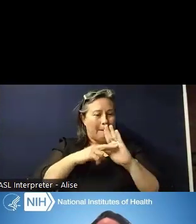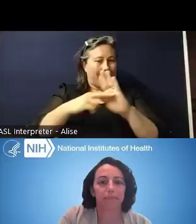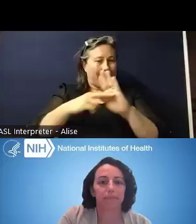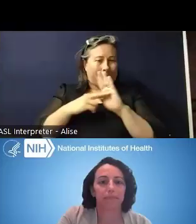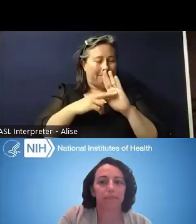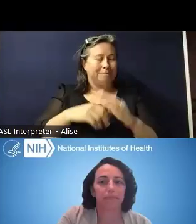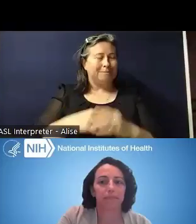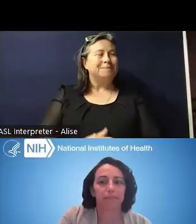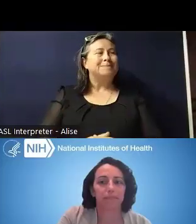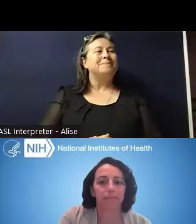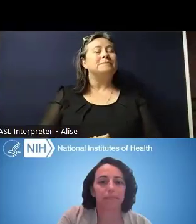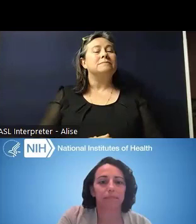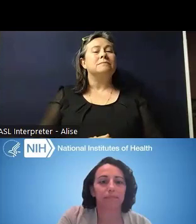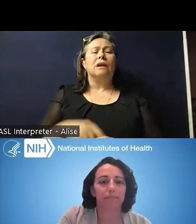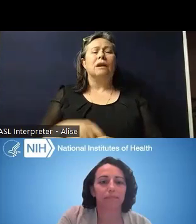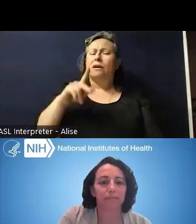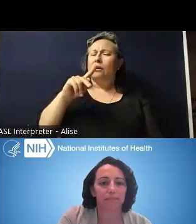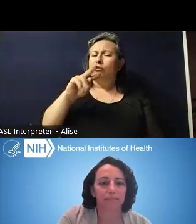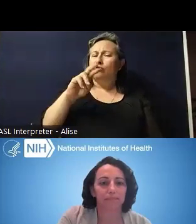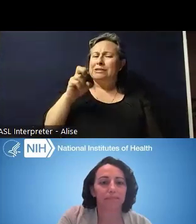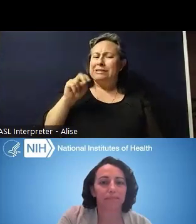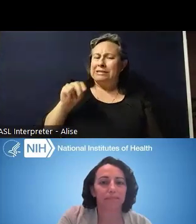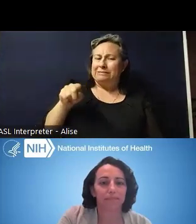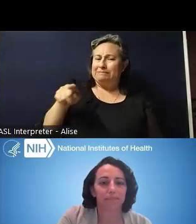So, Kristin, you're going to get started and kick it off to me.